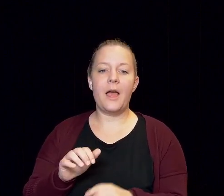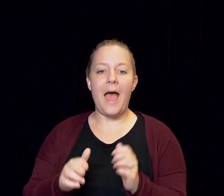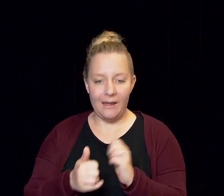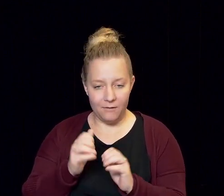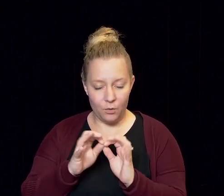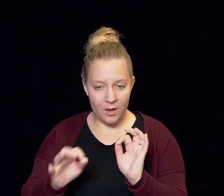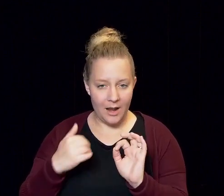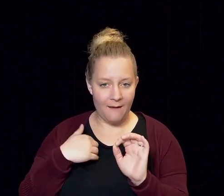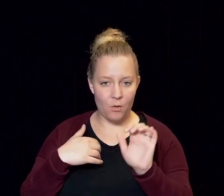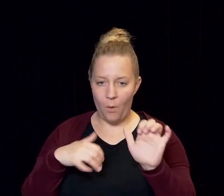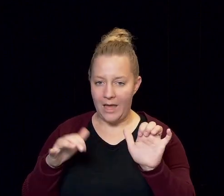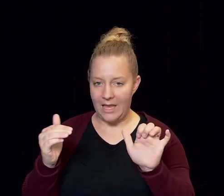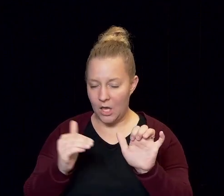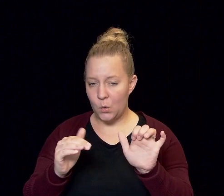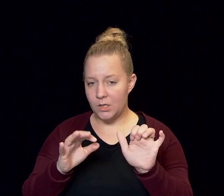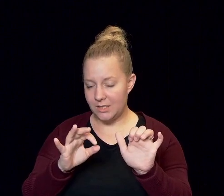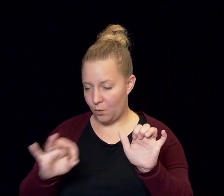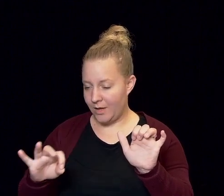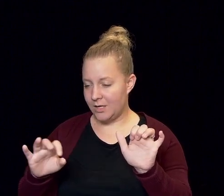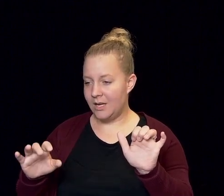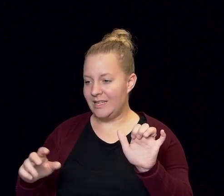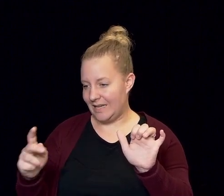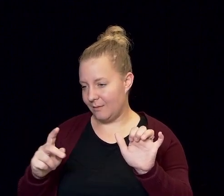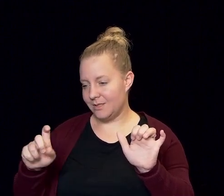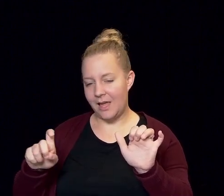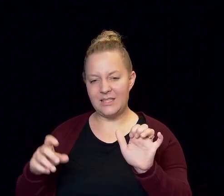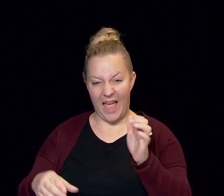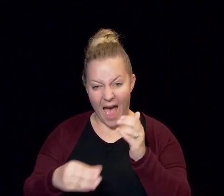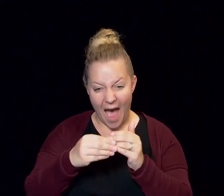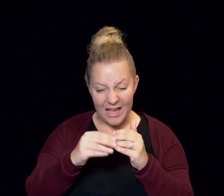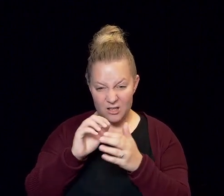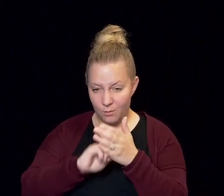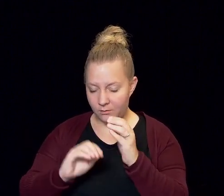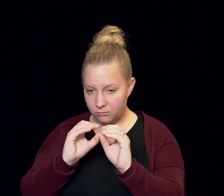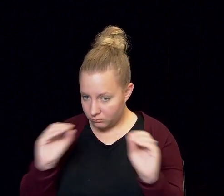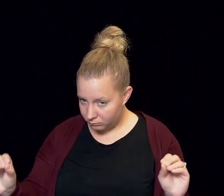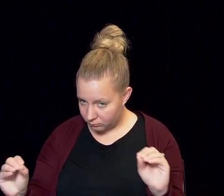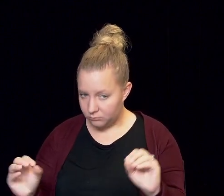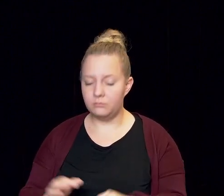times x. And we're not going to have any adding or subtracting or anything extra beyond that.